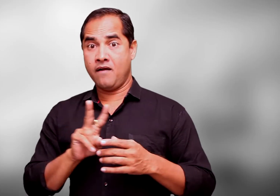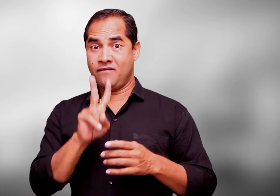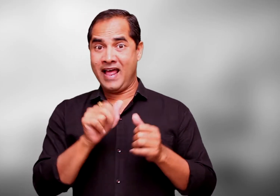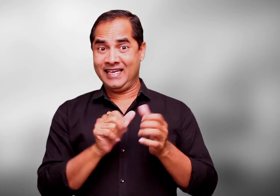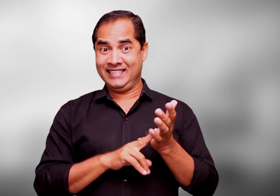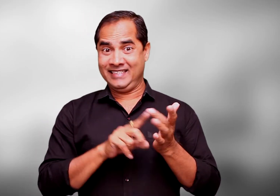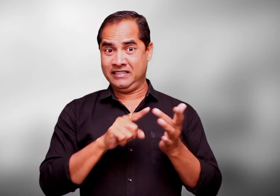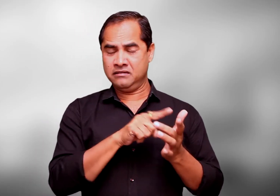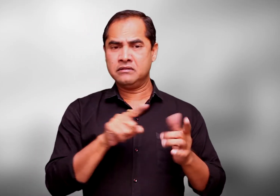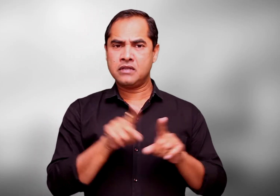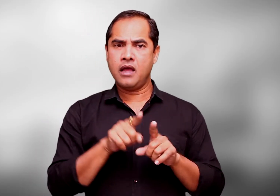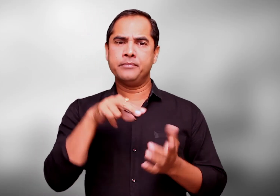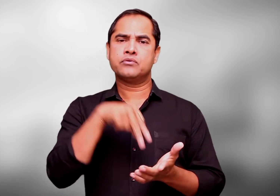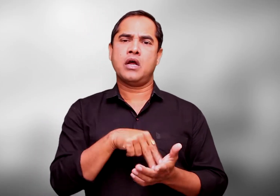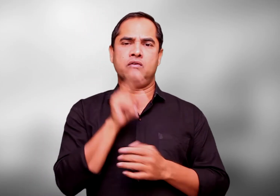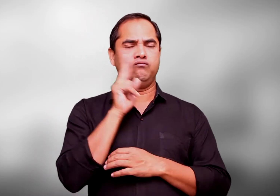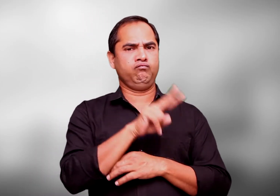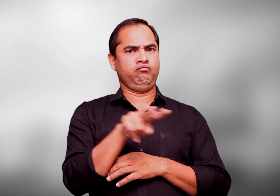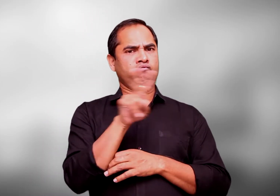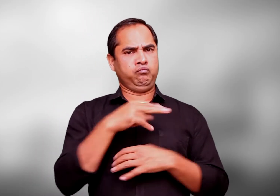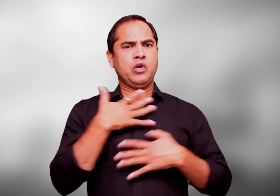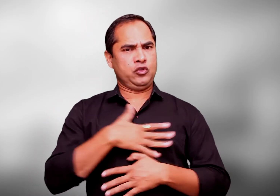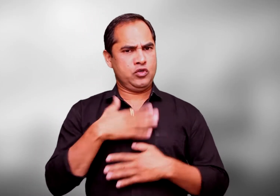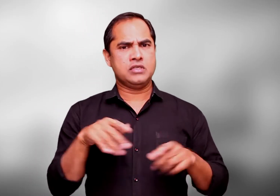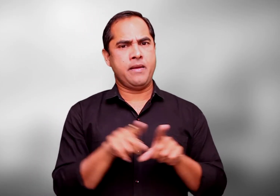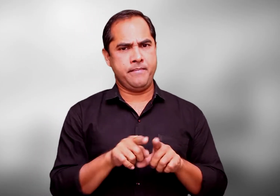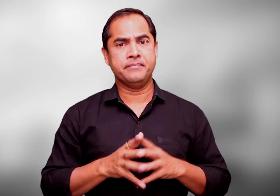other games other the children play.